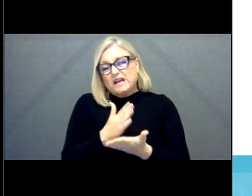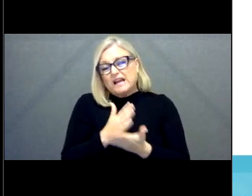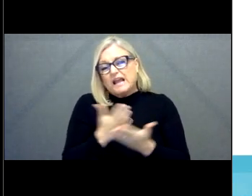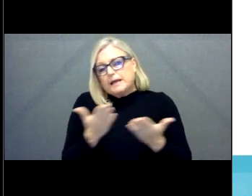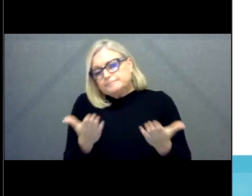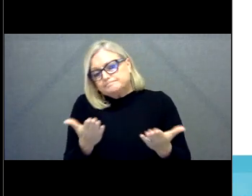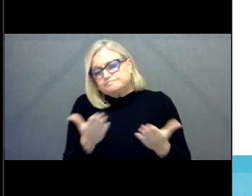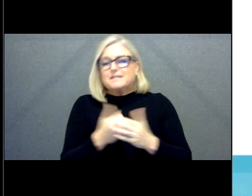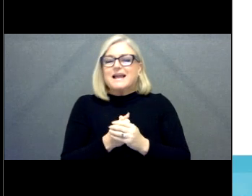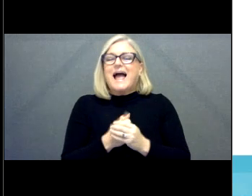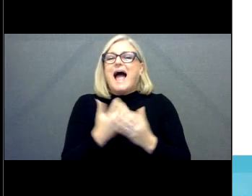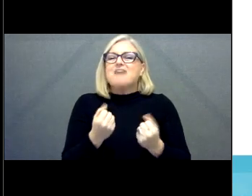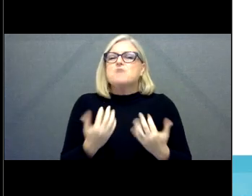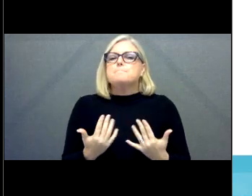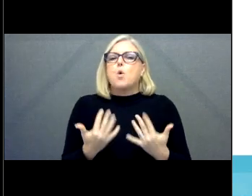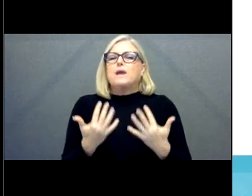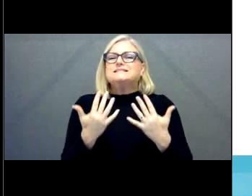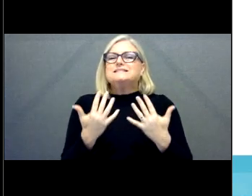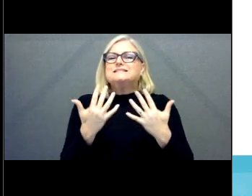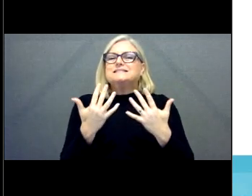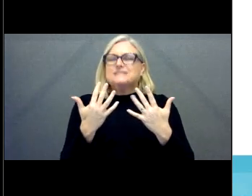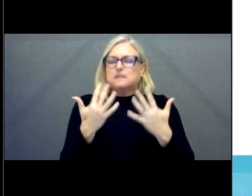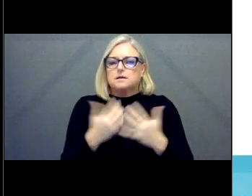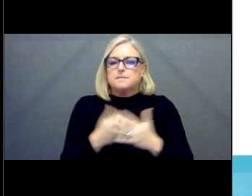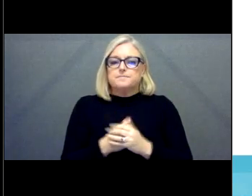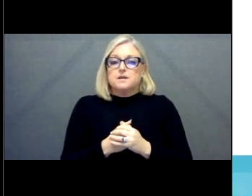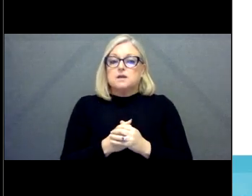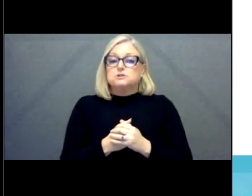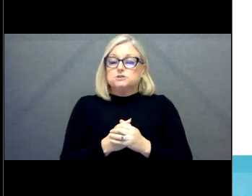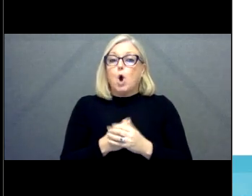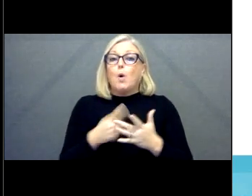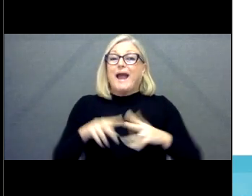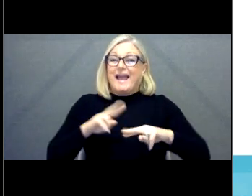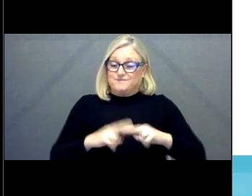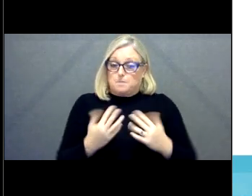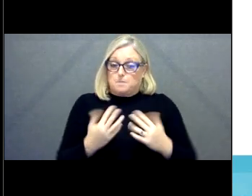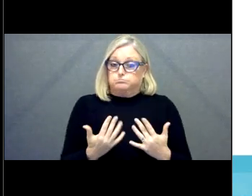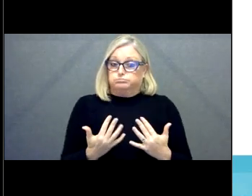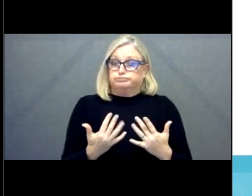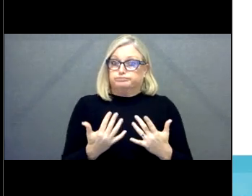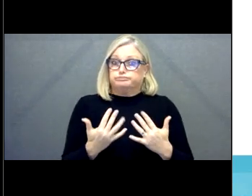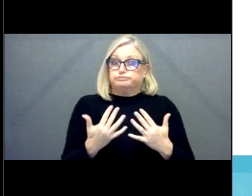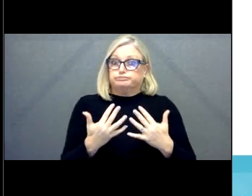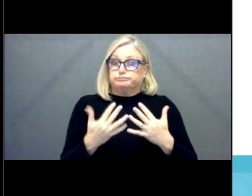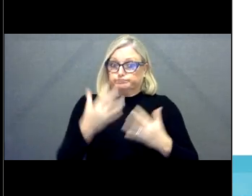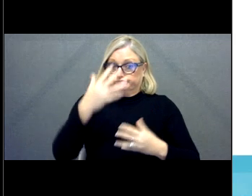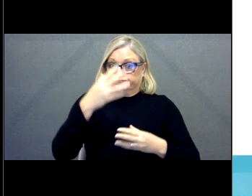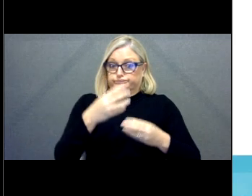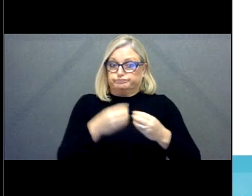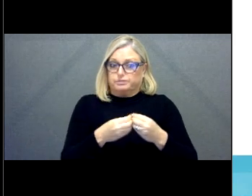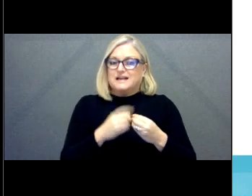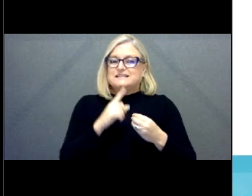or a day system where an accumulation of um a 13 it says there points or days can result in